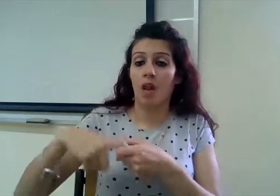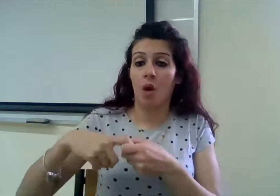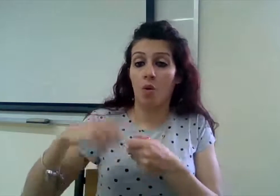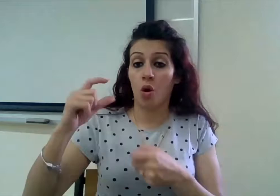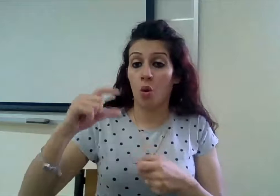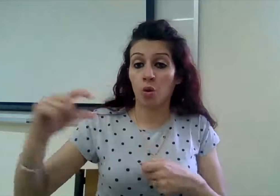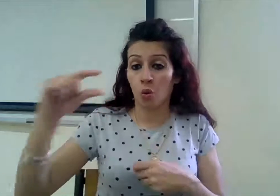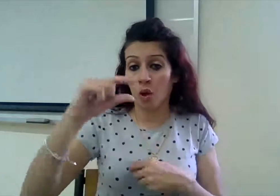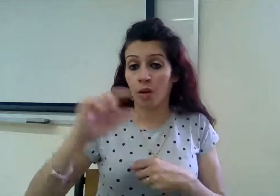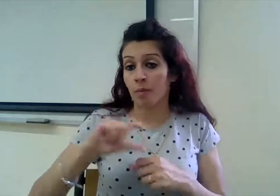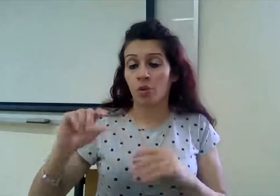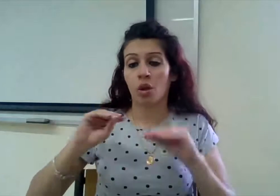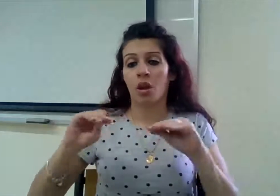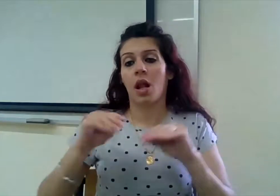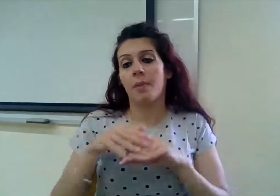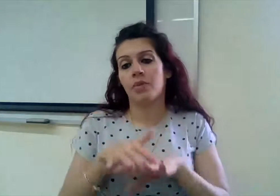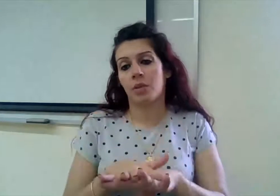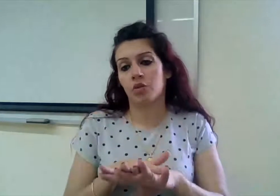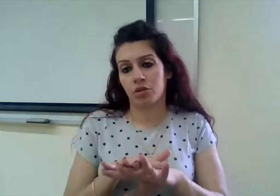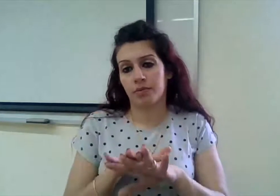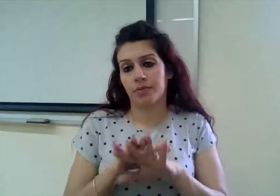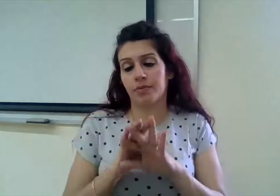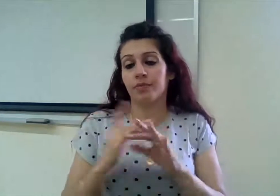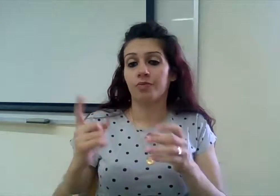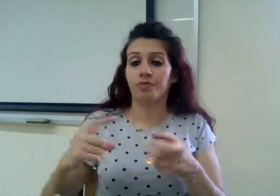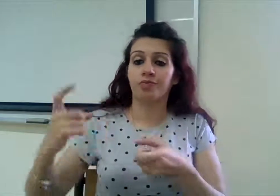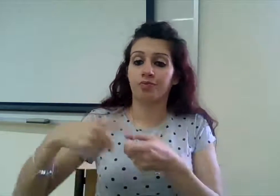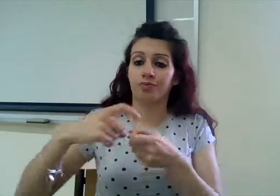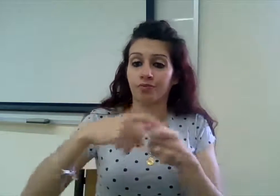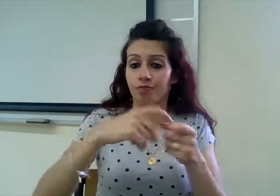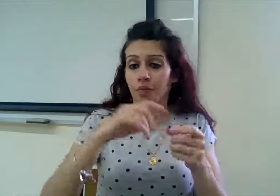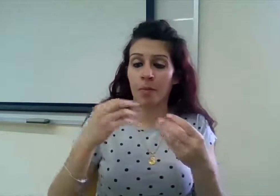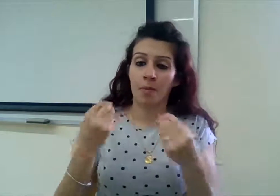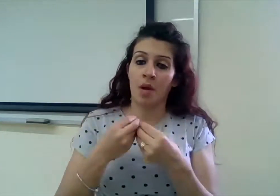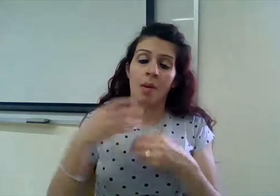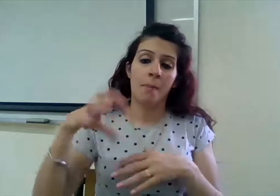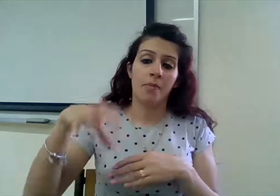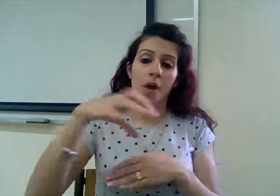education under curve at nineteen from different countries and you will also